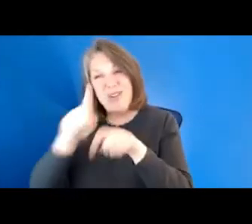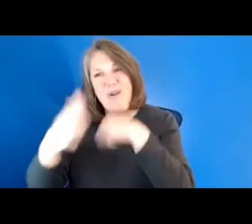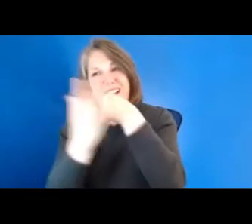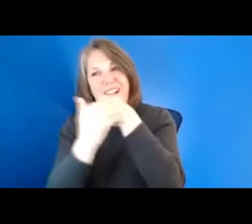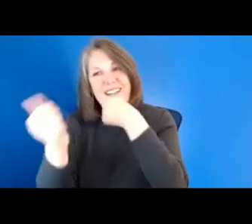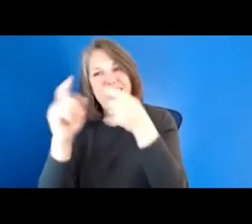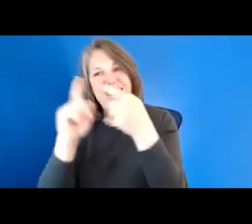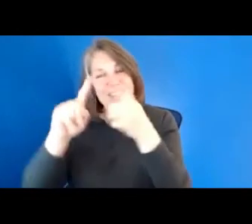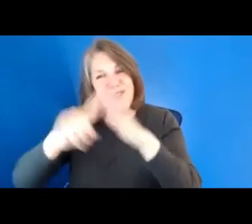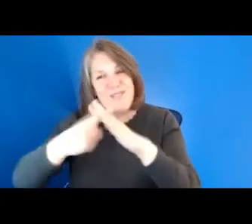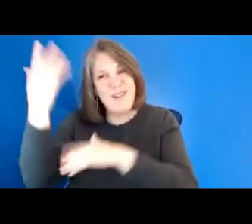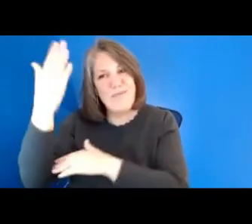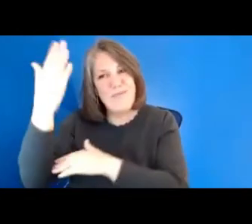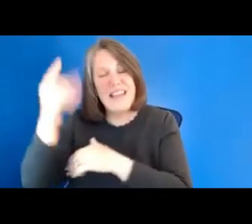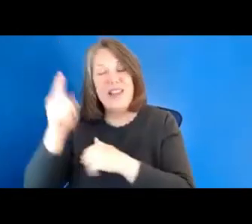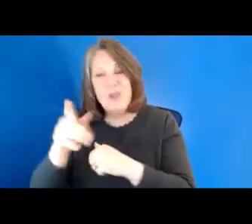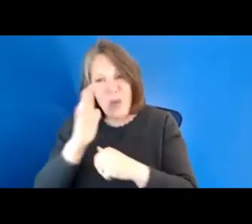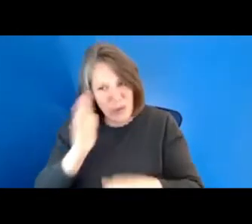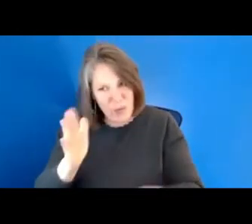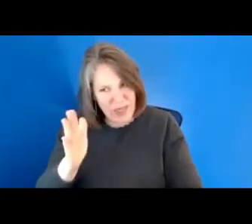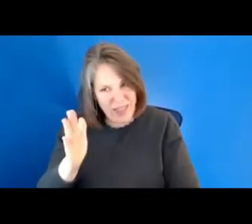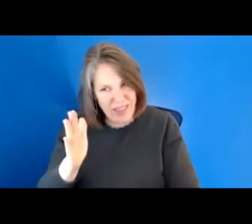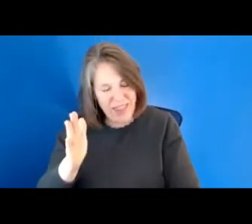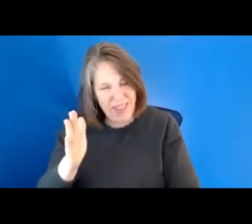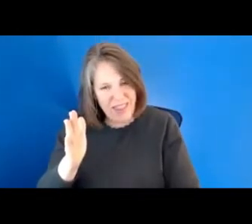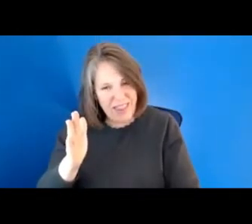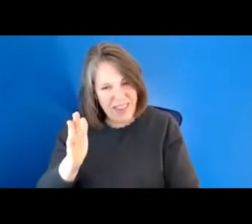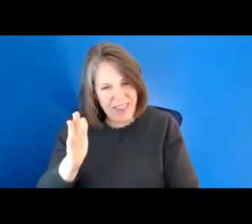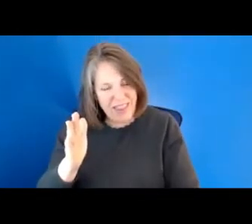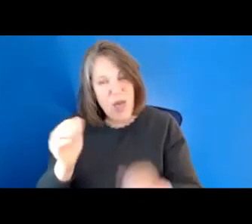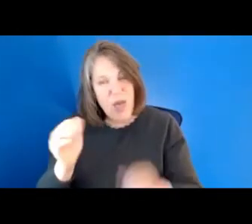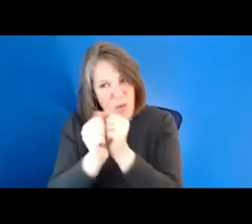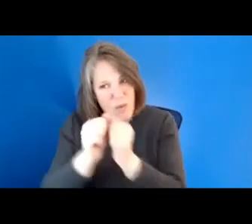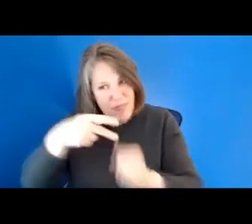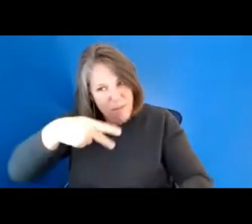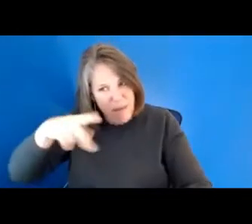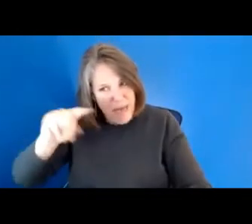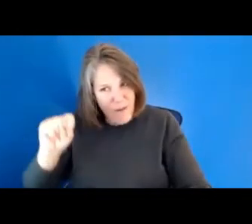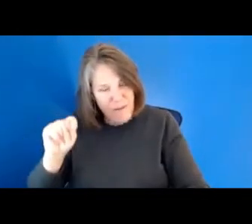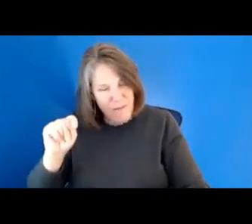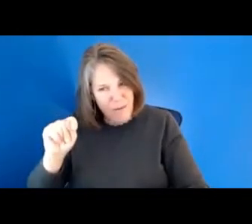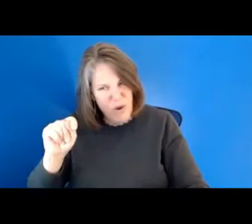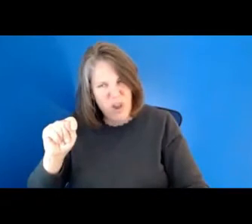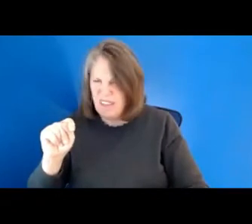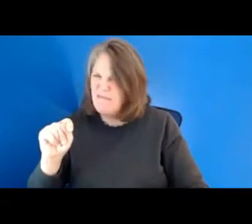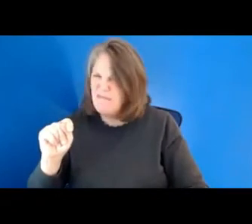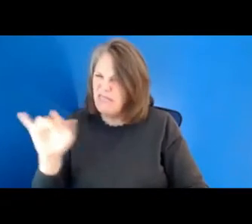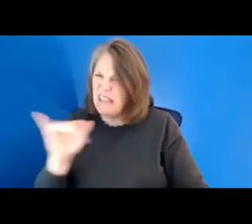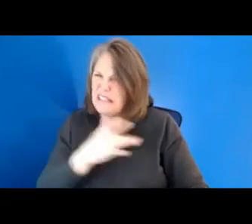17:21:06 so you will with the PowerPoint, as you typically probably do, you will bring